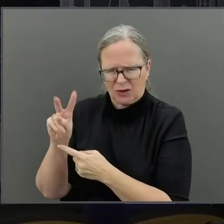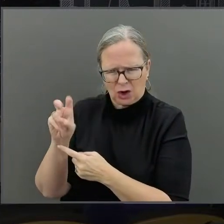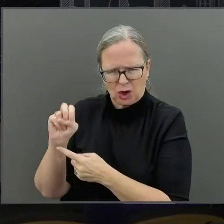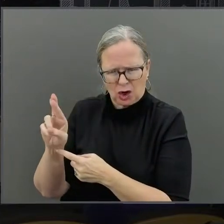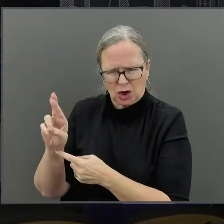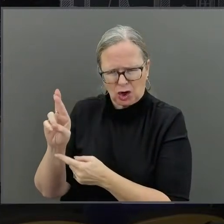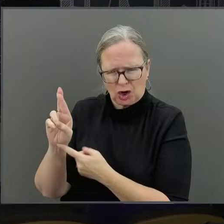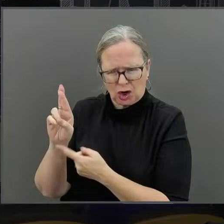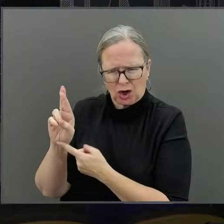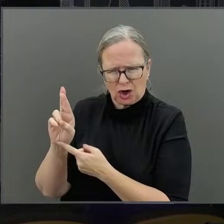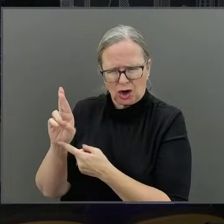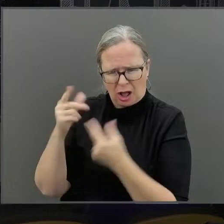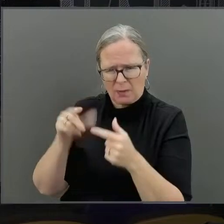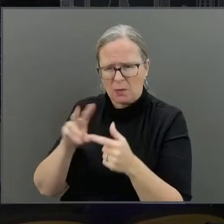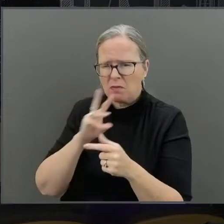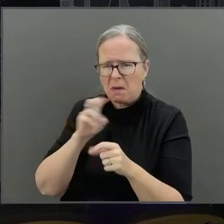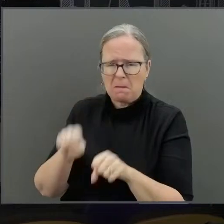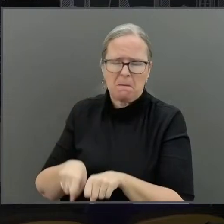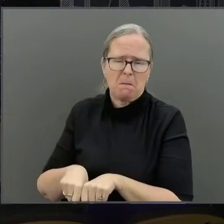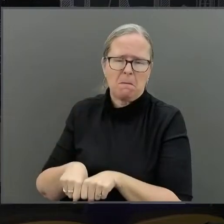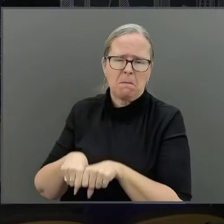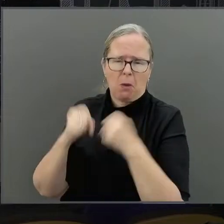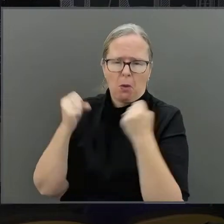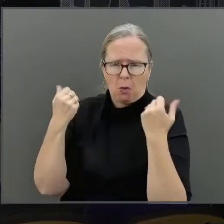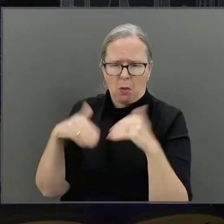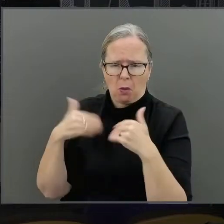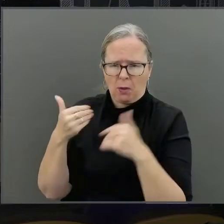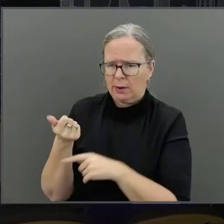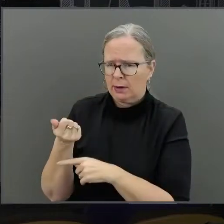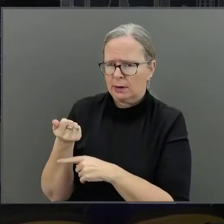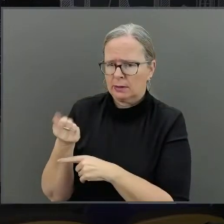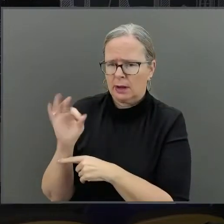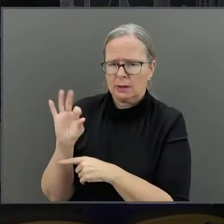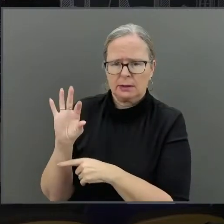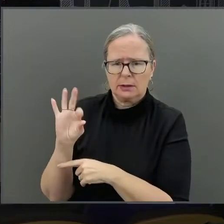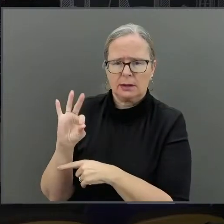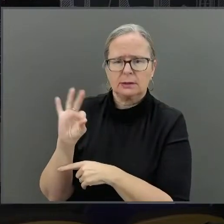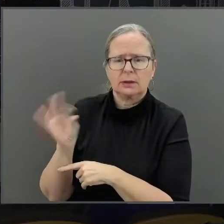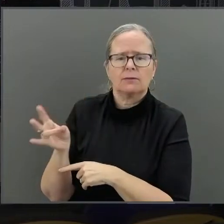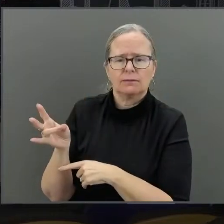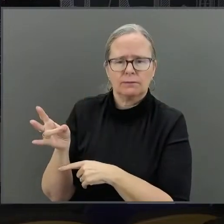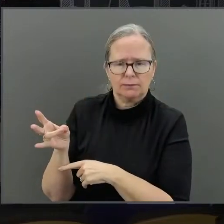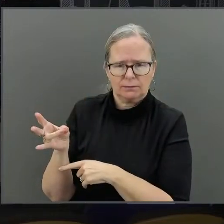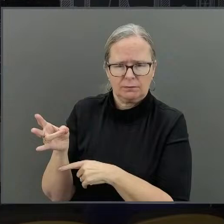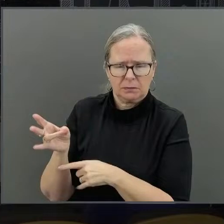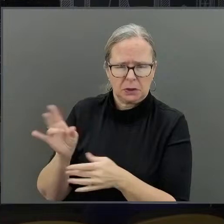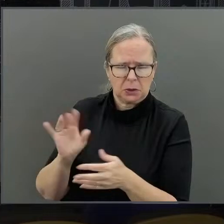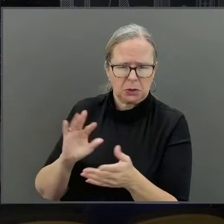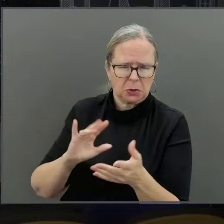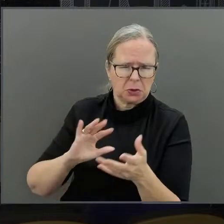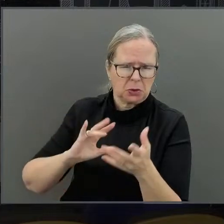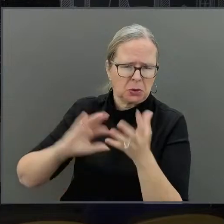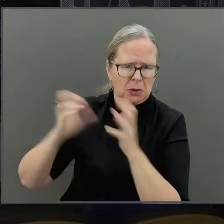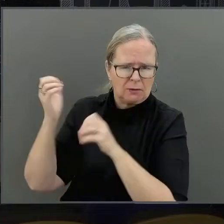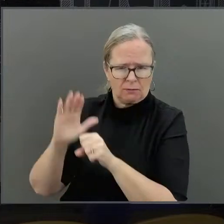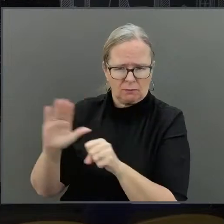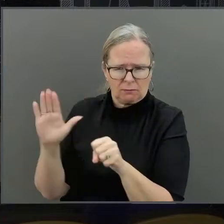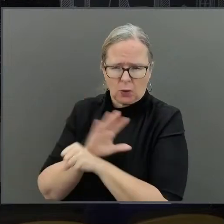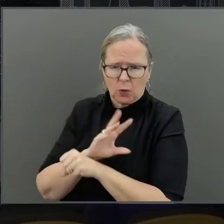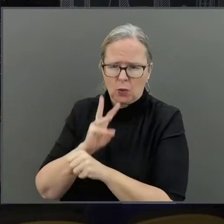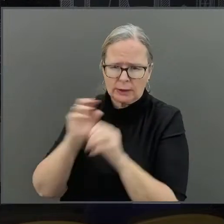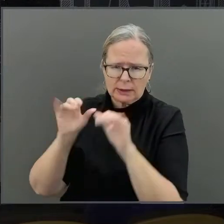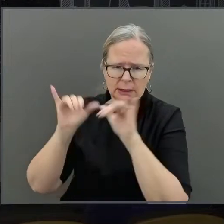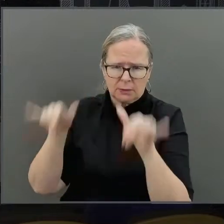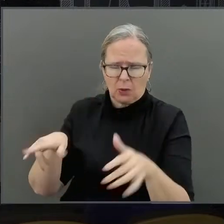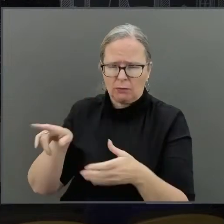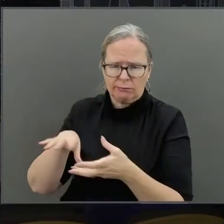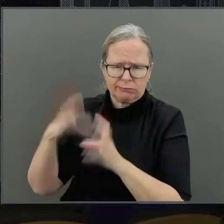monitoring how does it work with checking out the condition of uh the existing uh